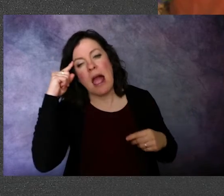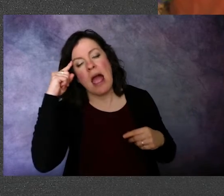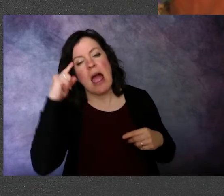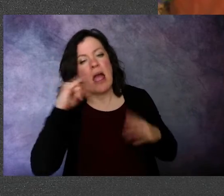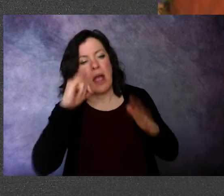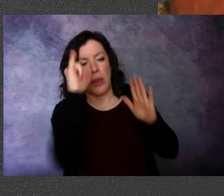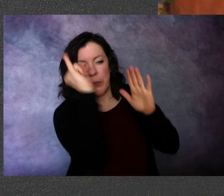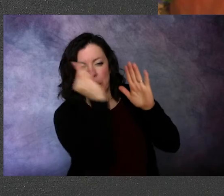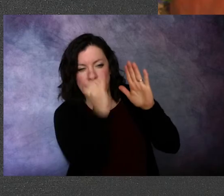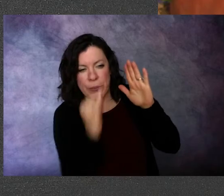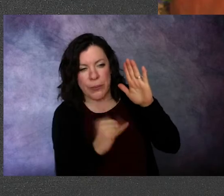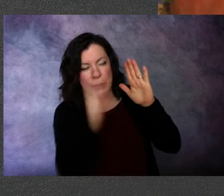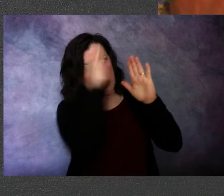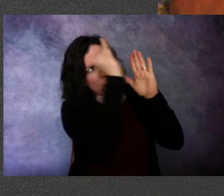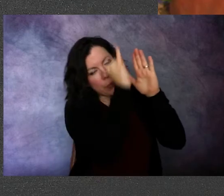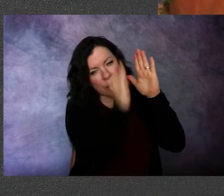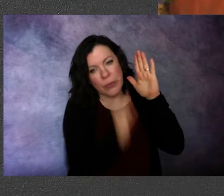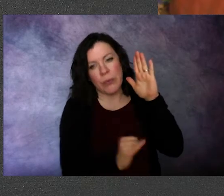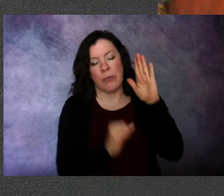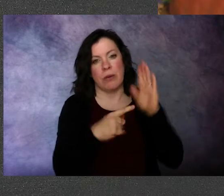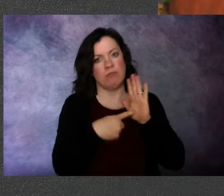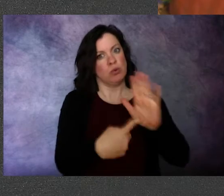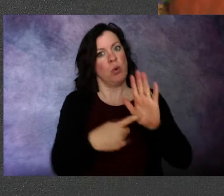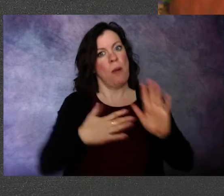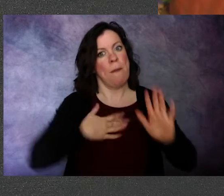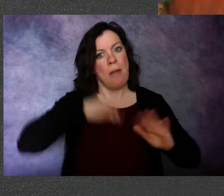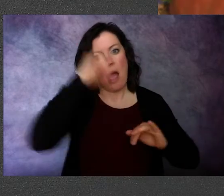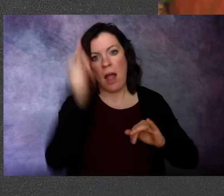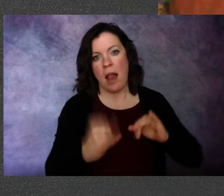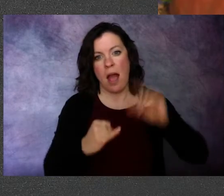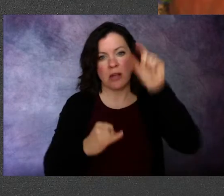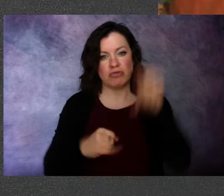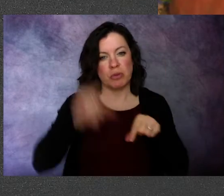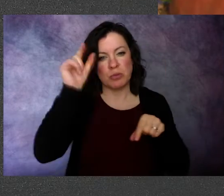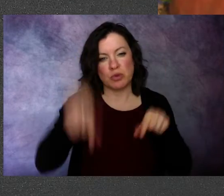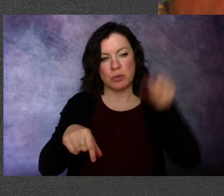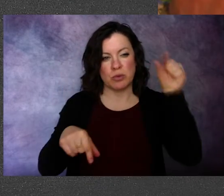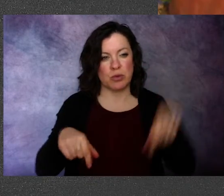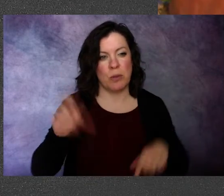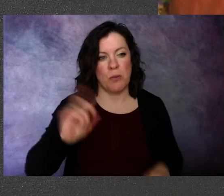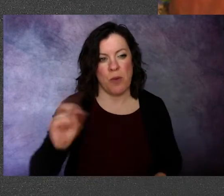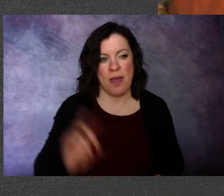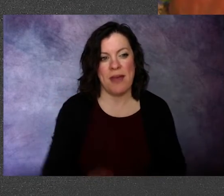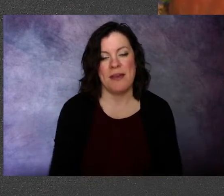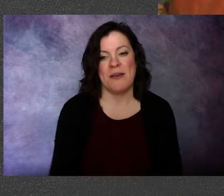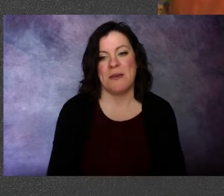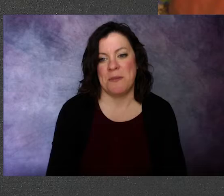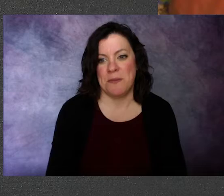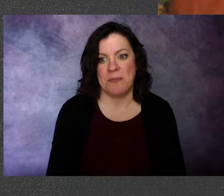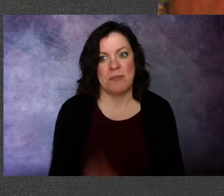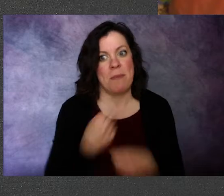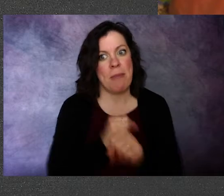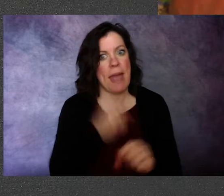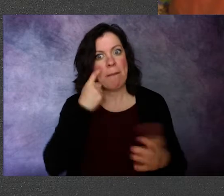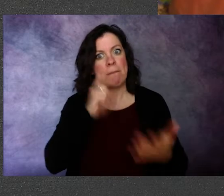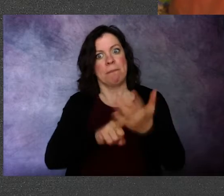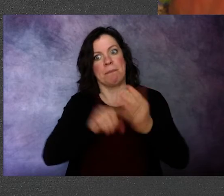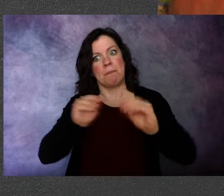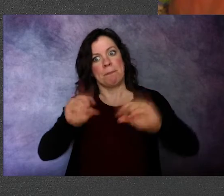very slowly outline around my lines. Look at that, that makes it stand out, and that does clean up my lines